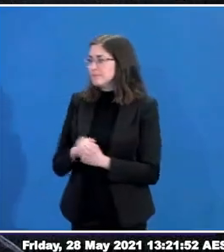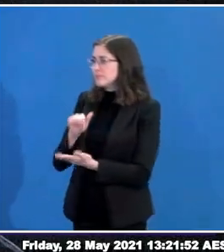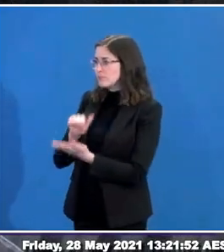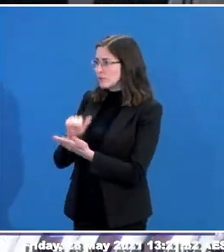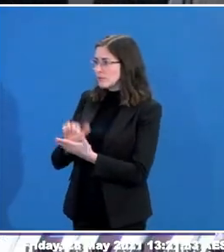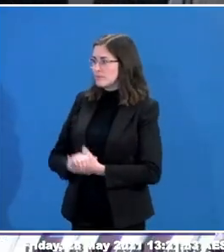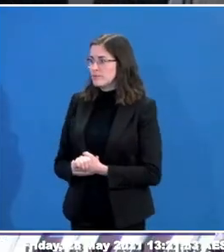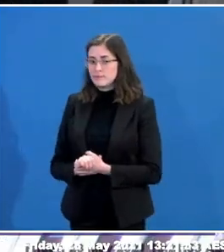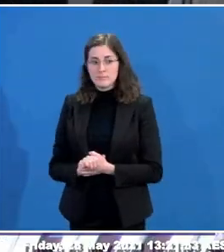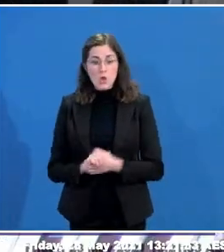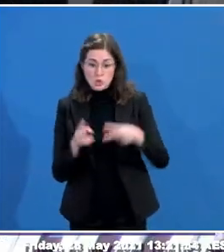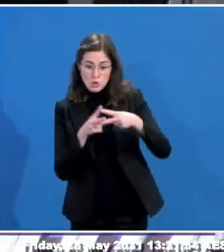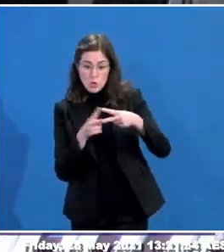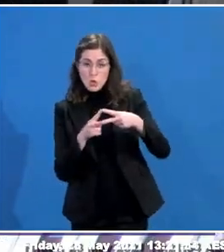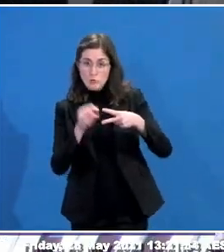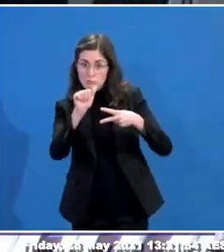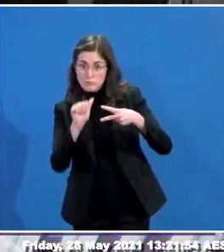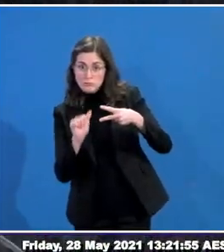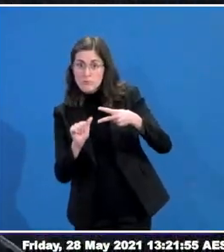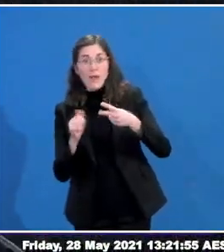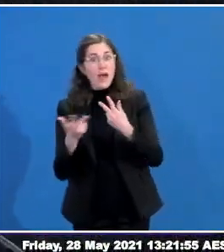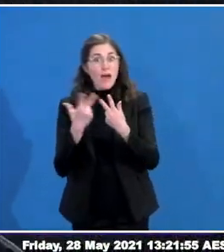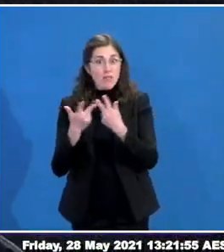With those corrections, is your statement true and correct? Yes. MS BENNETT: Thank you.